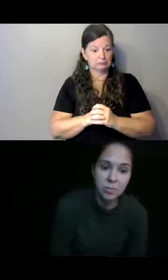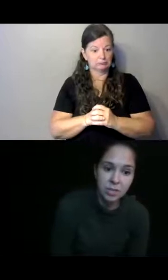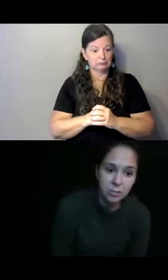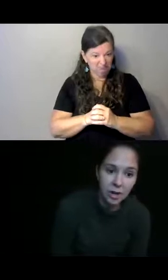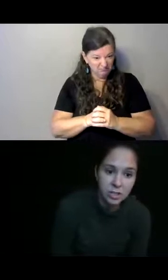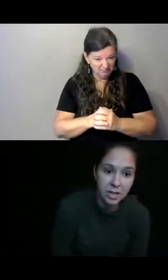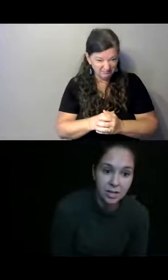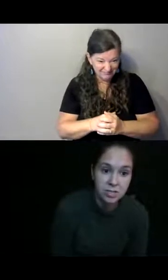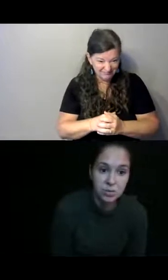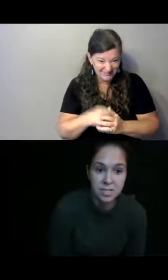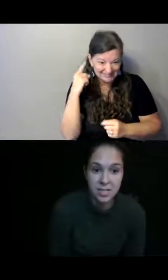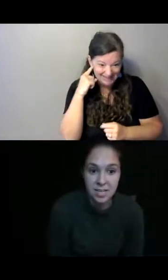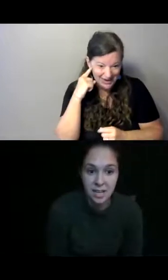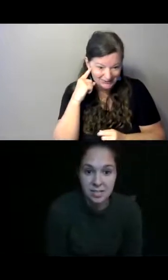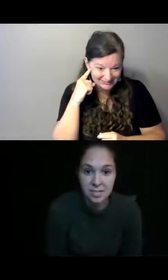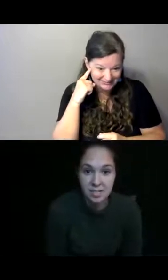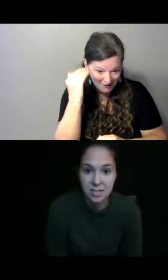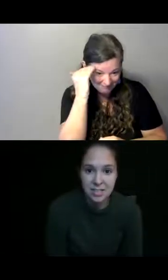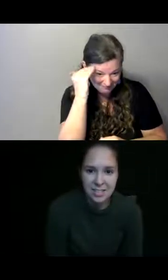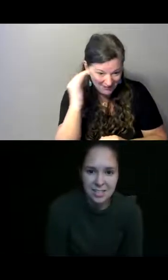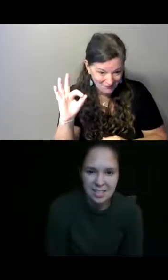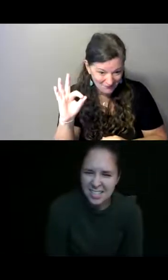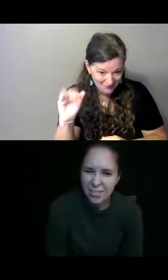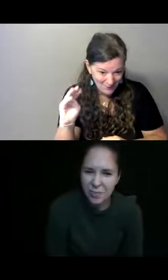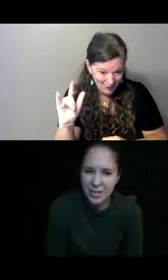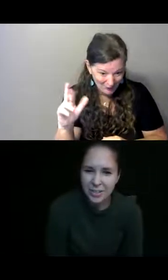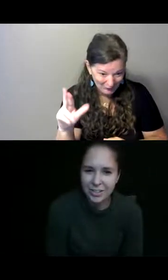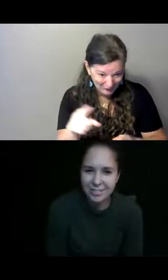complete a project. Students take a test. Does that sound familiar?